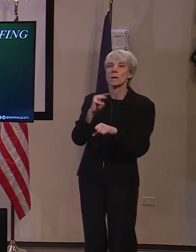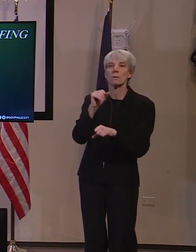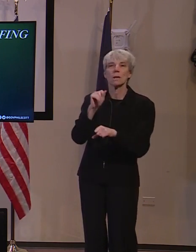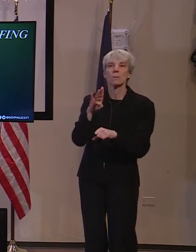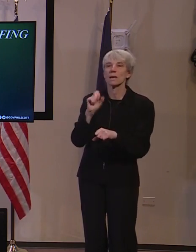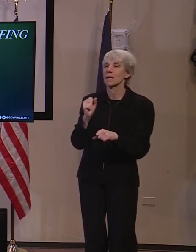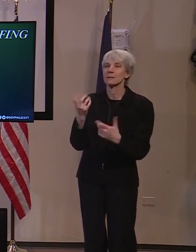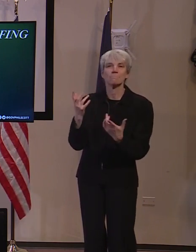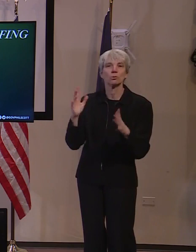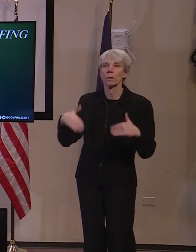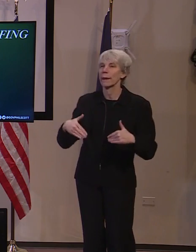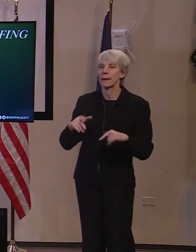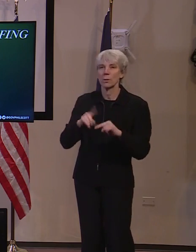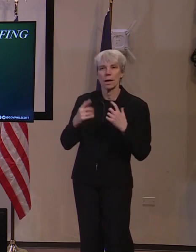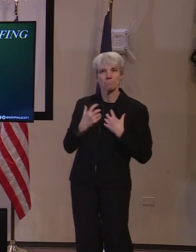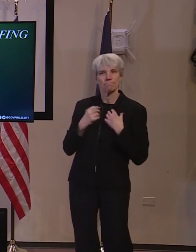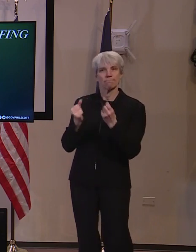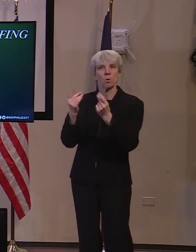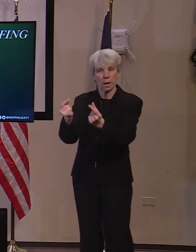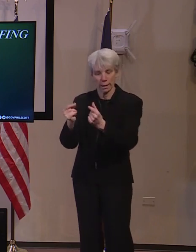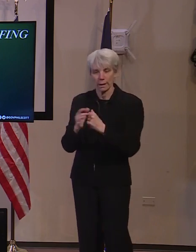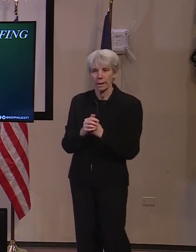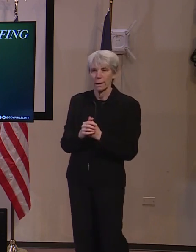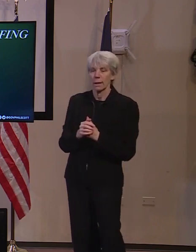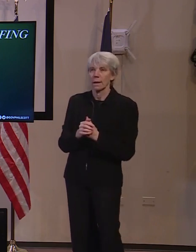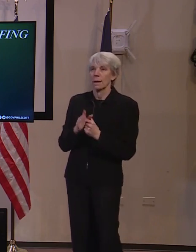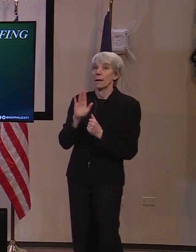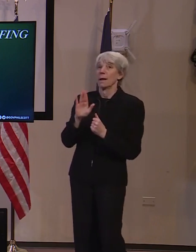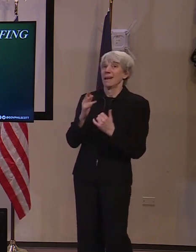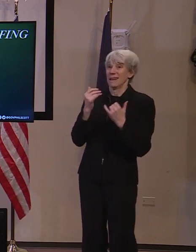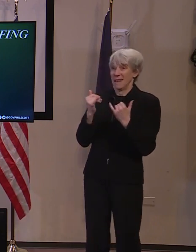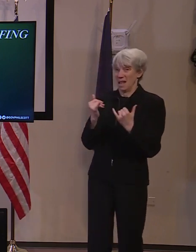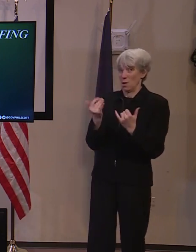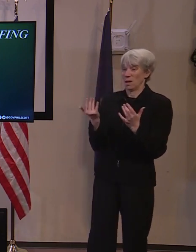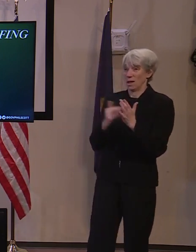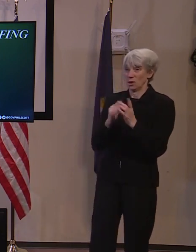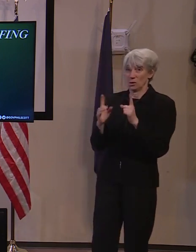Look at the data that you've seen presented, especially the percentages